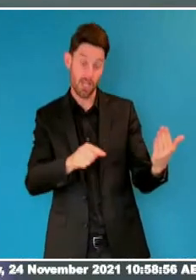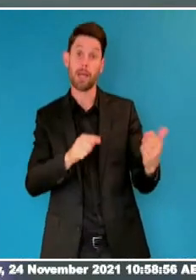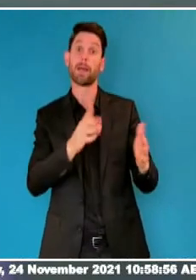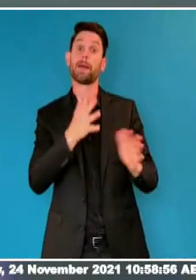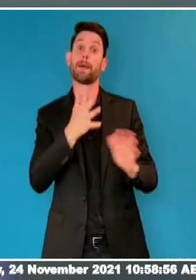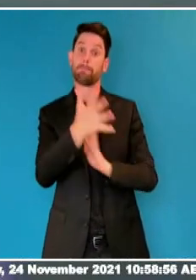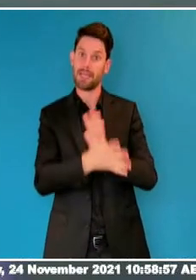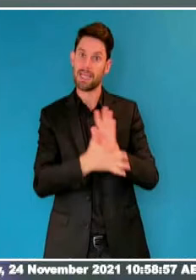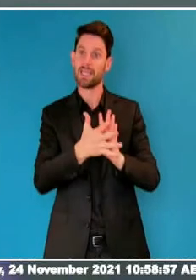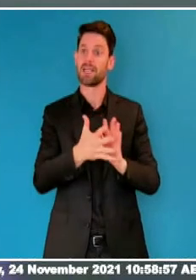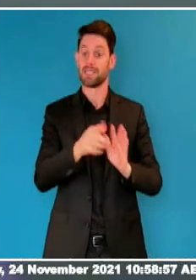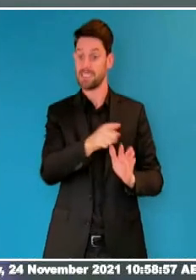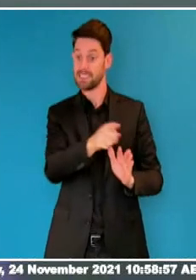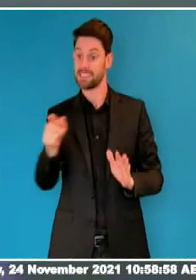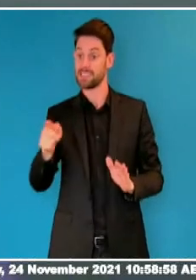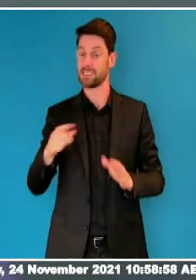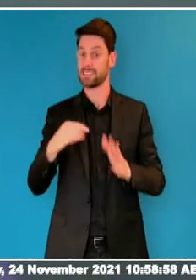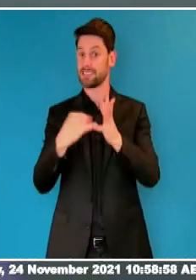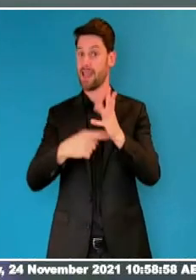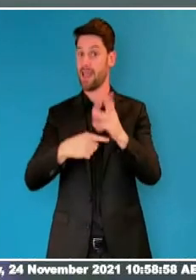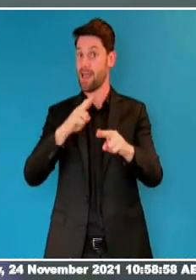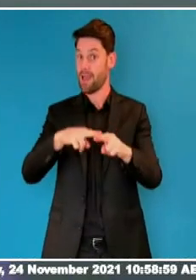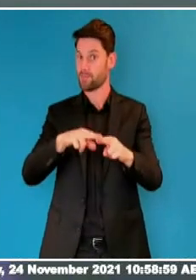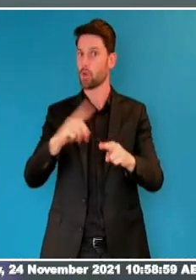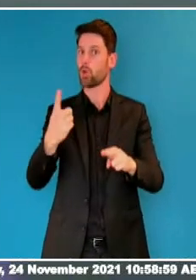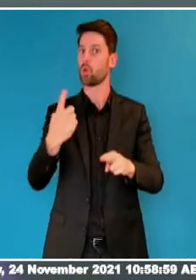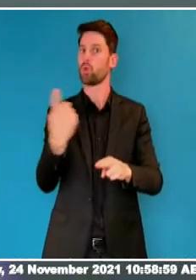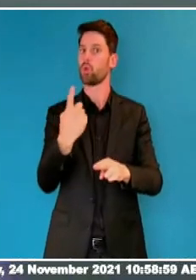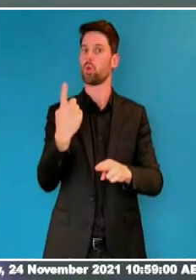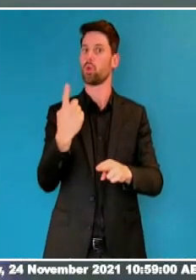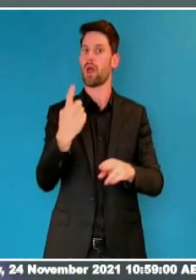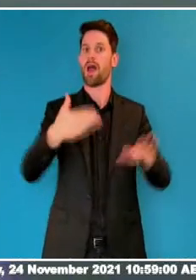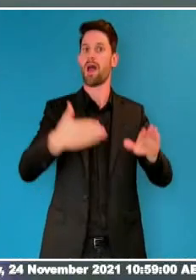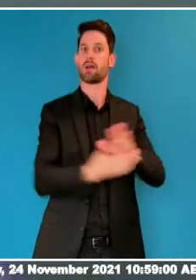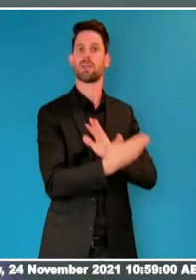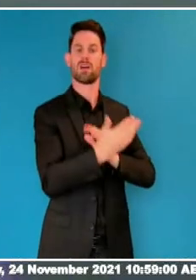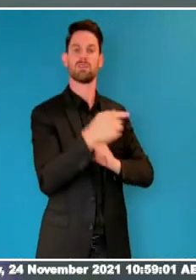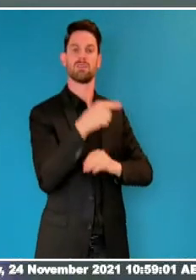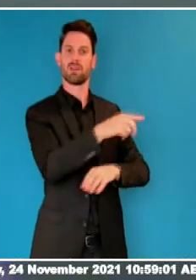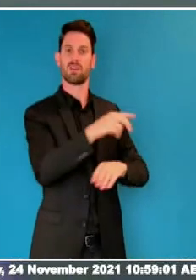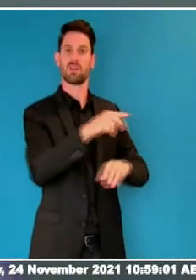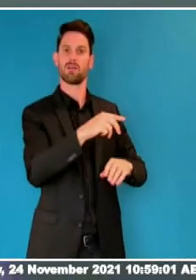employed by us, so I don't necessarily have those records, I need to speak to others who